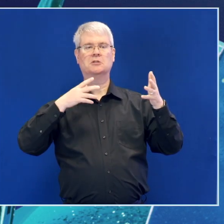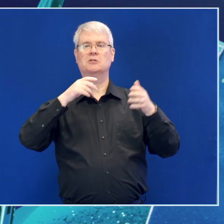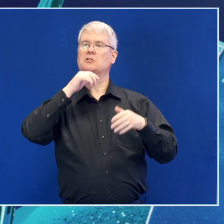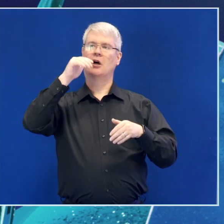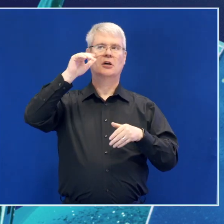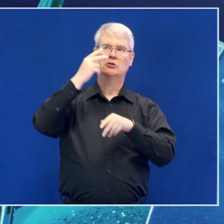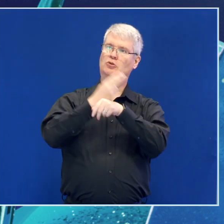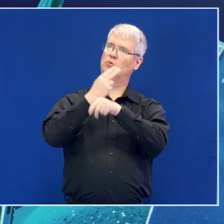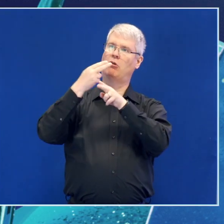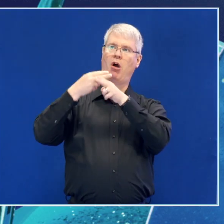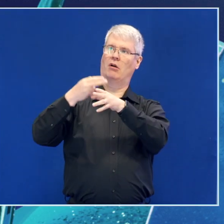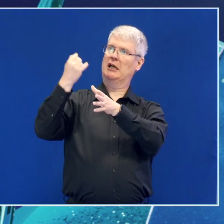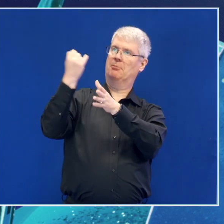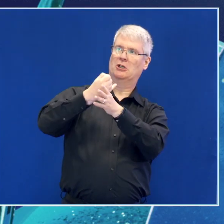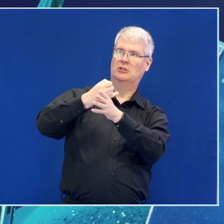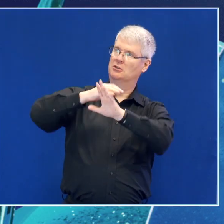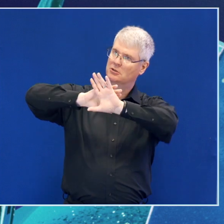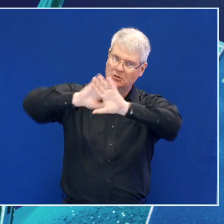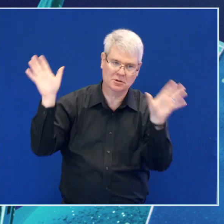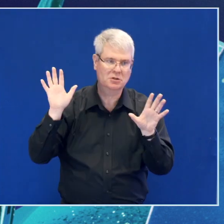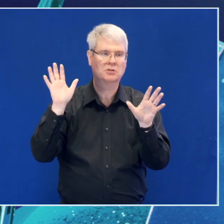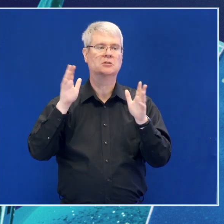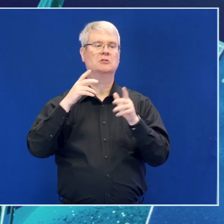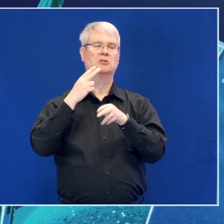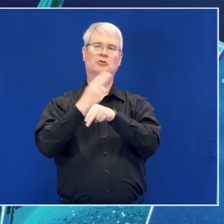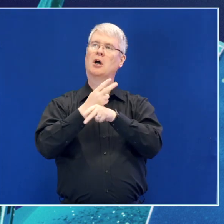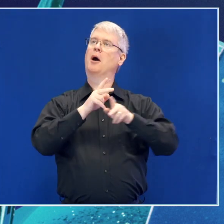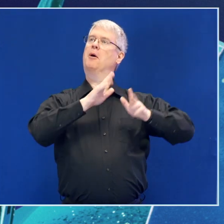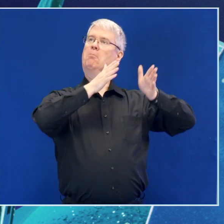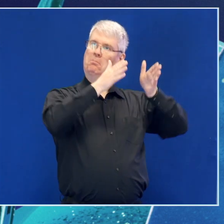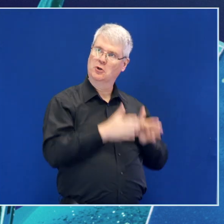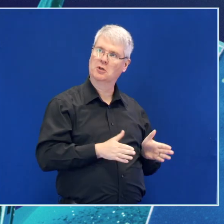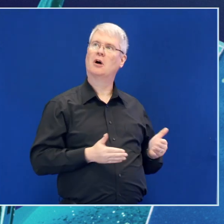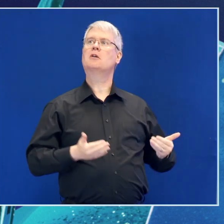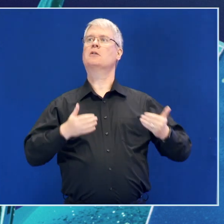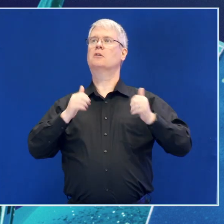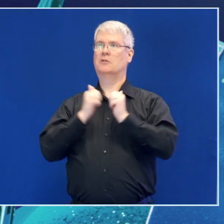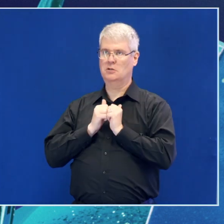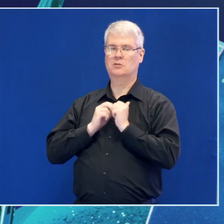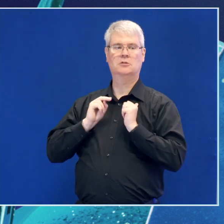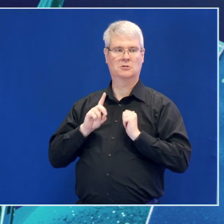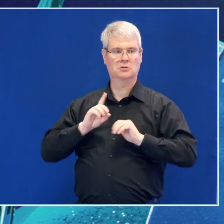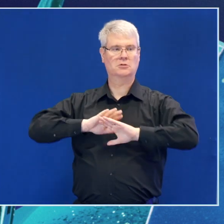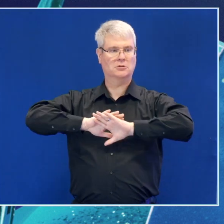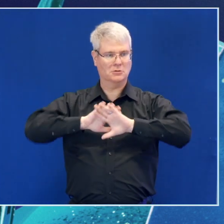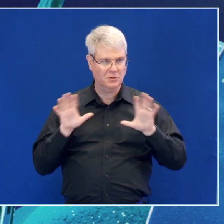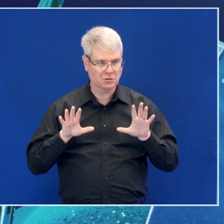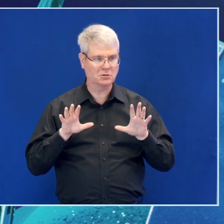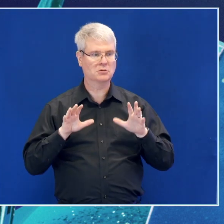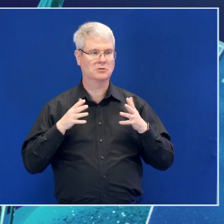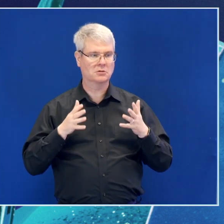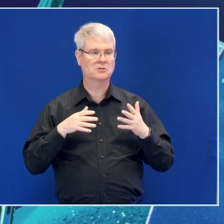with evidence-based information and resources. Refer users to qualified professionals for medical,